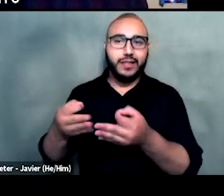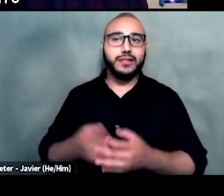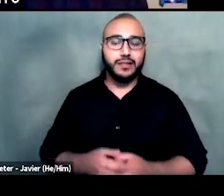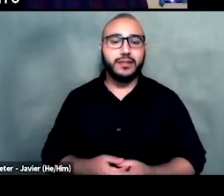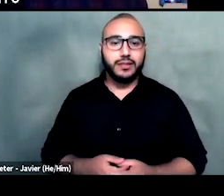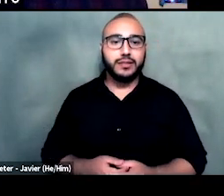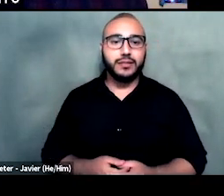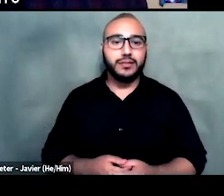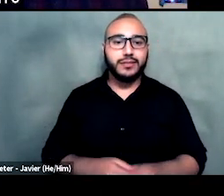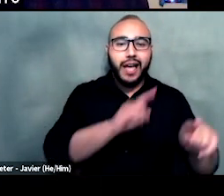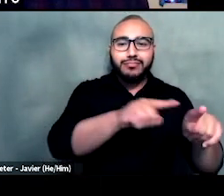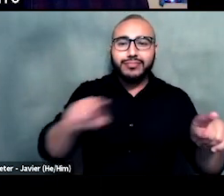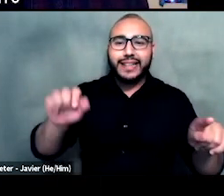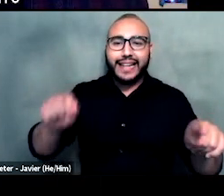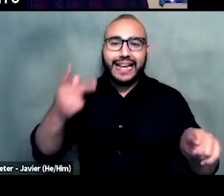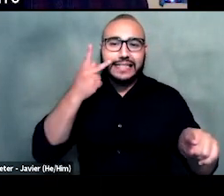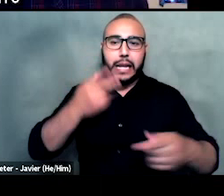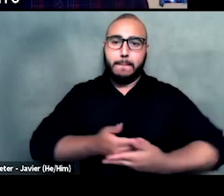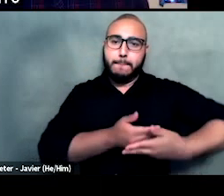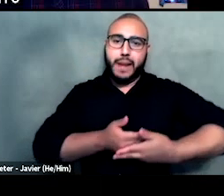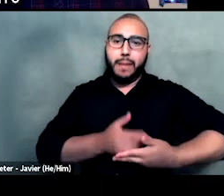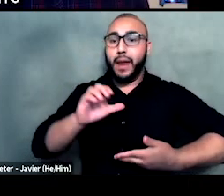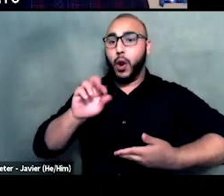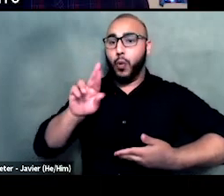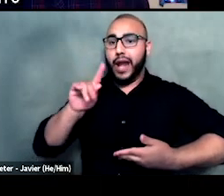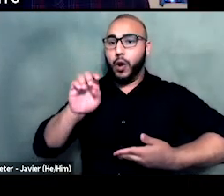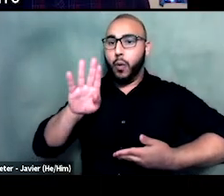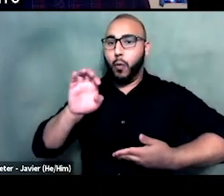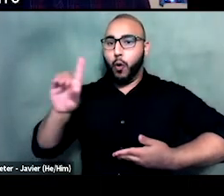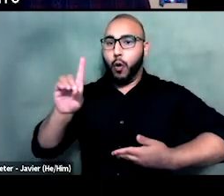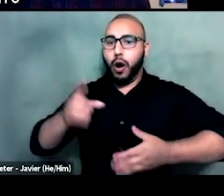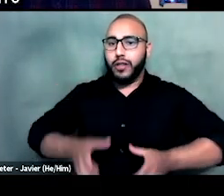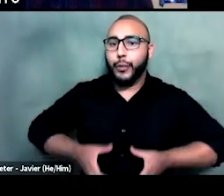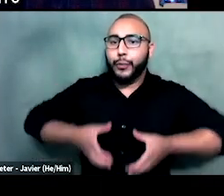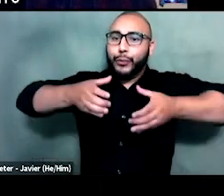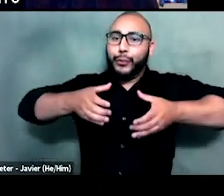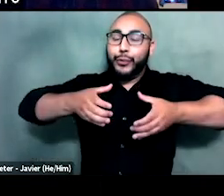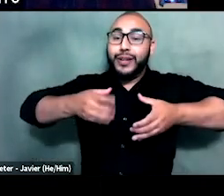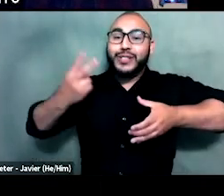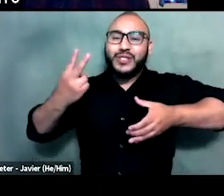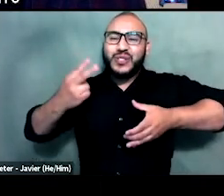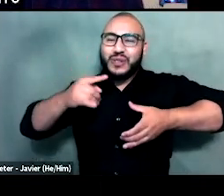You can see the cradle boards that these two cute little Native American children are